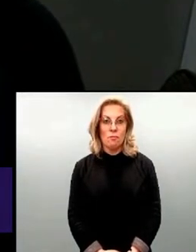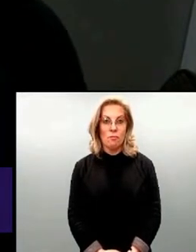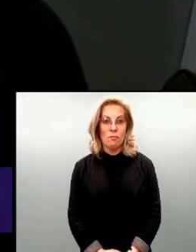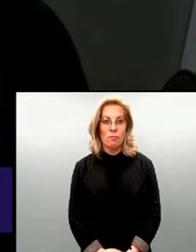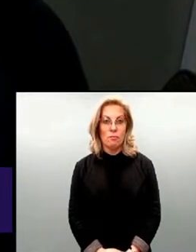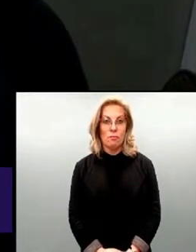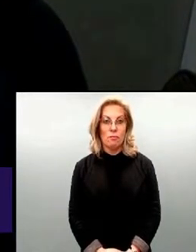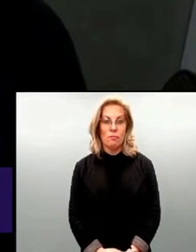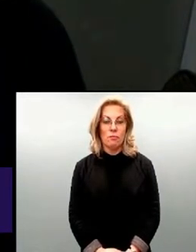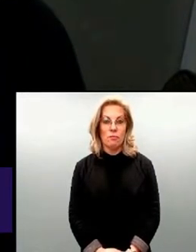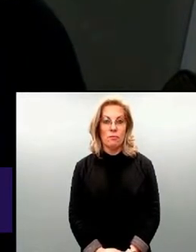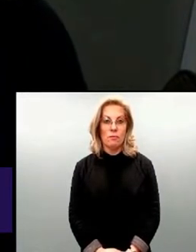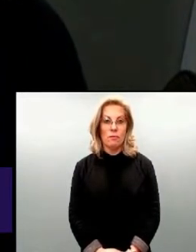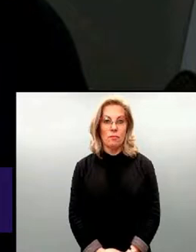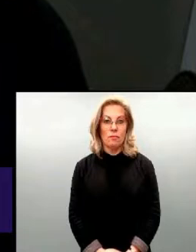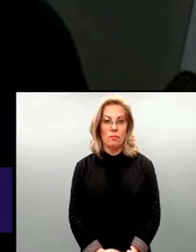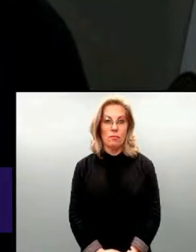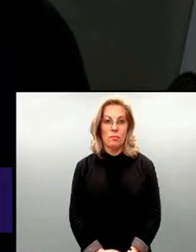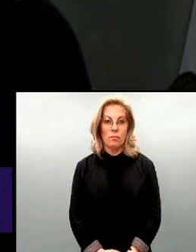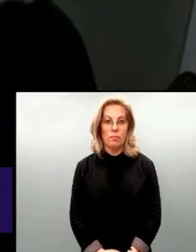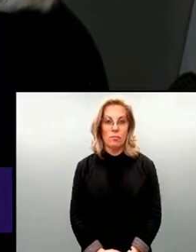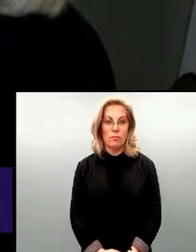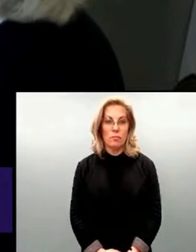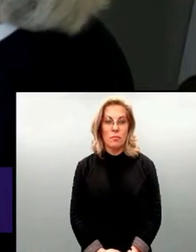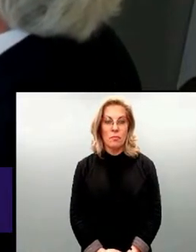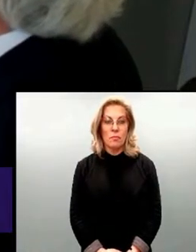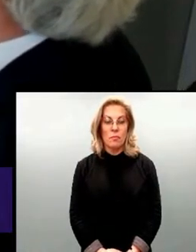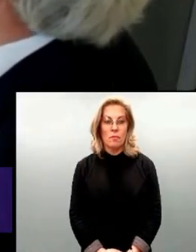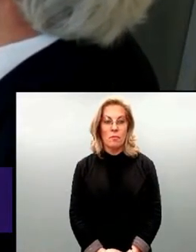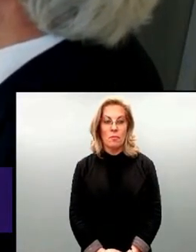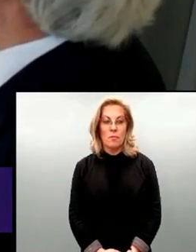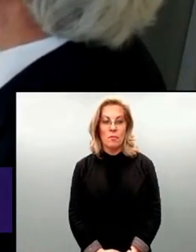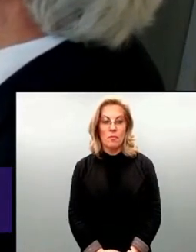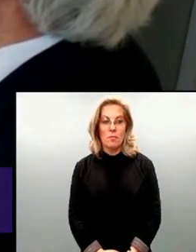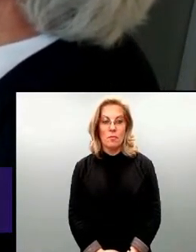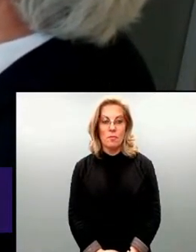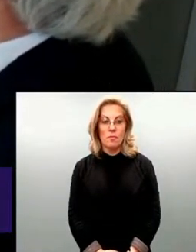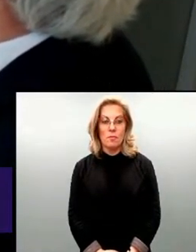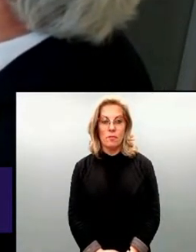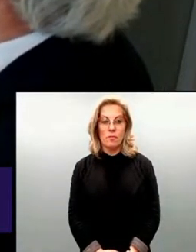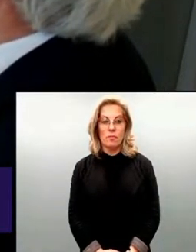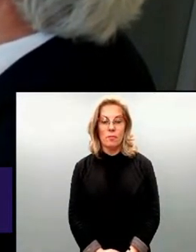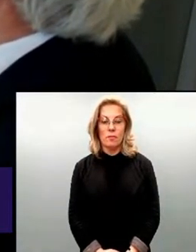People will provide support in the process around cultural knowledge and can support the